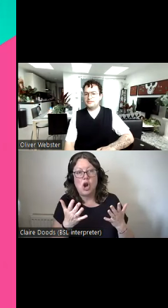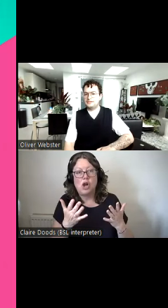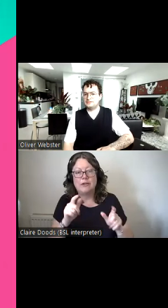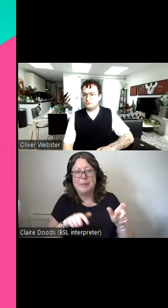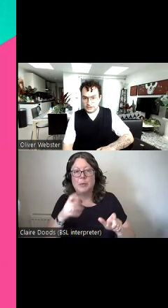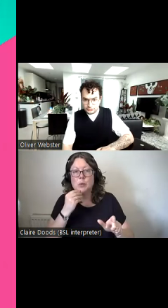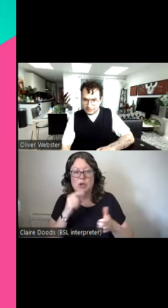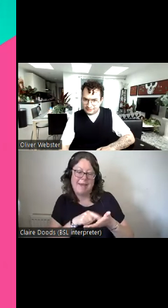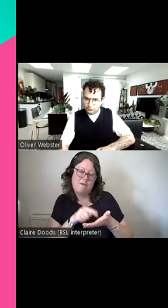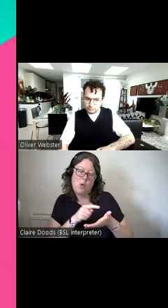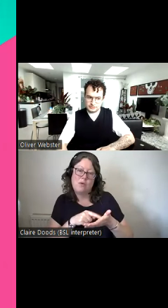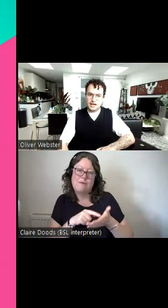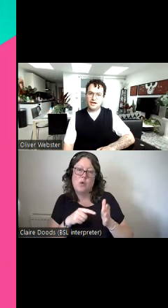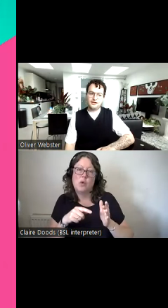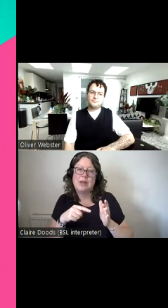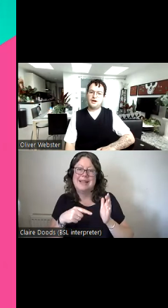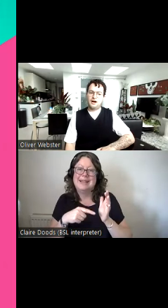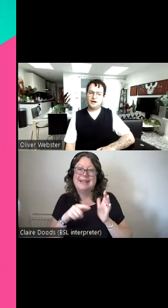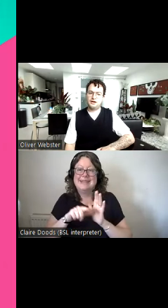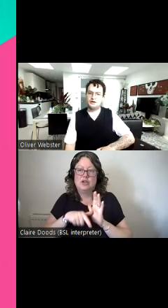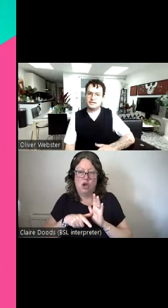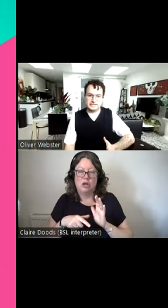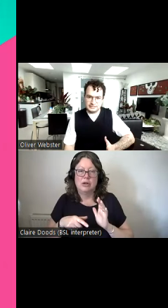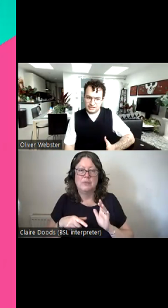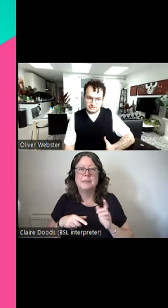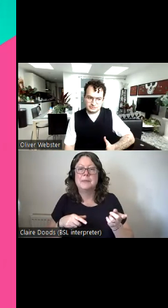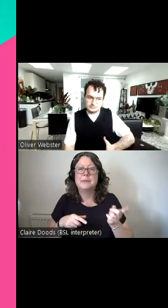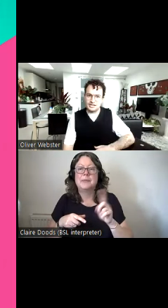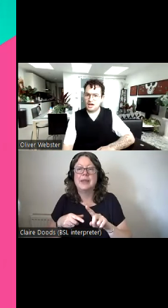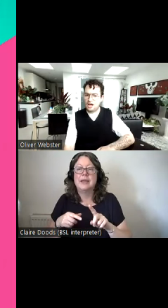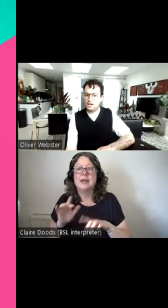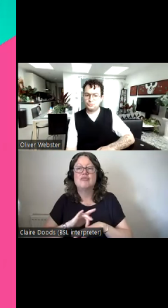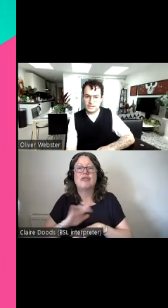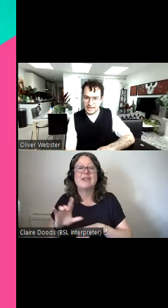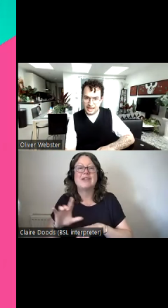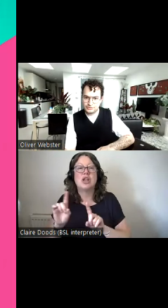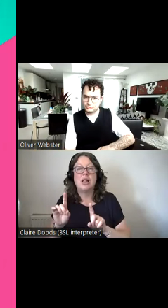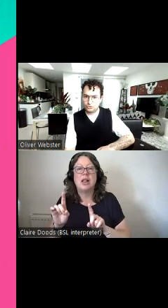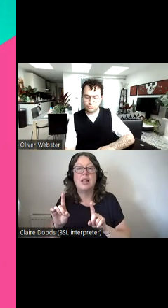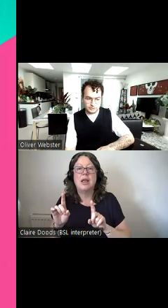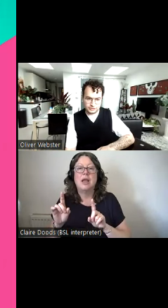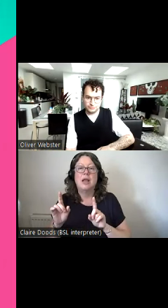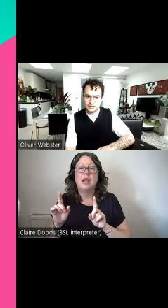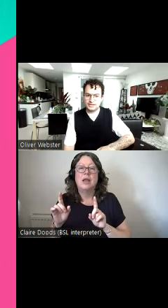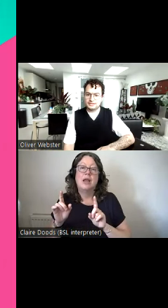The professional platforms are EZ Titles, Wincaps or Quantum.